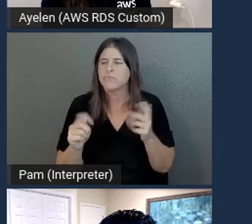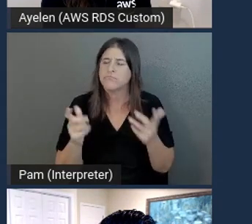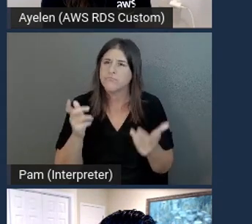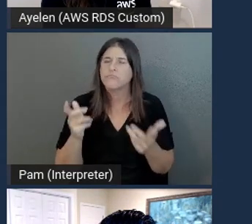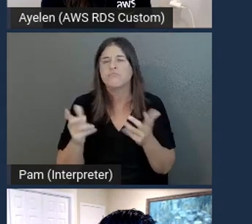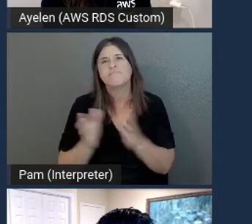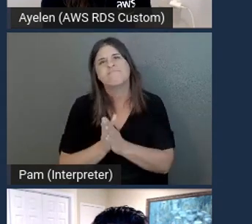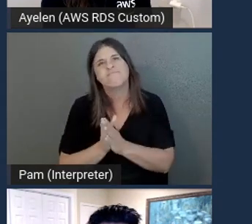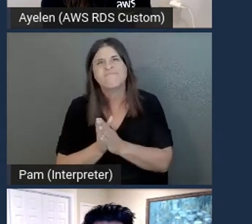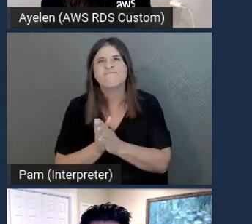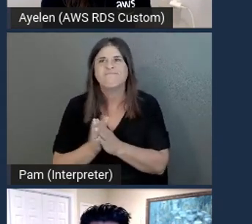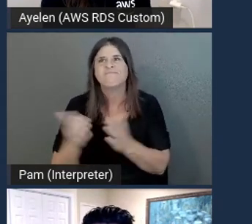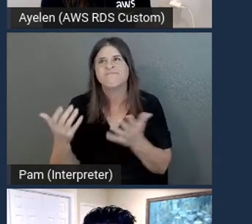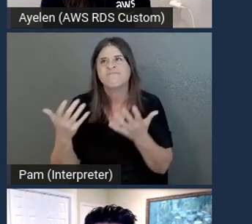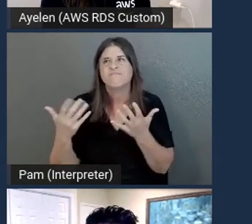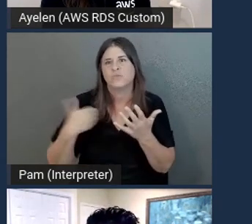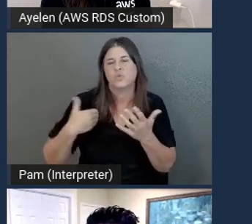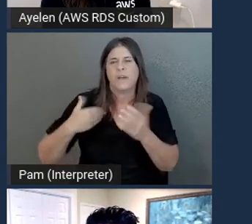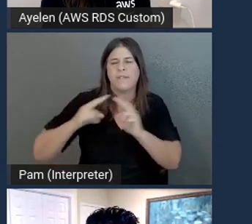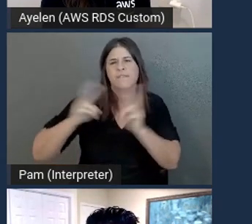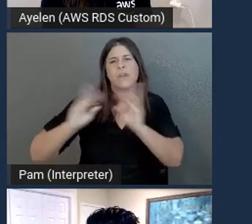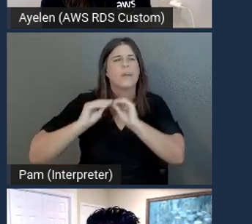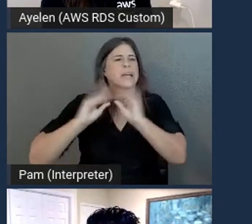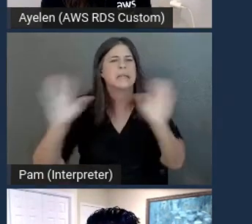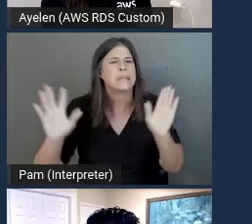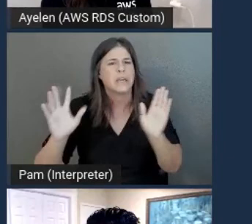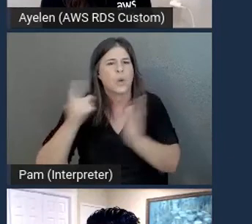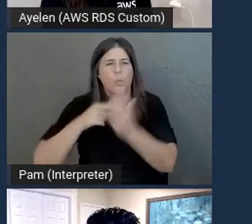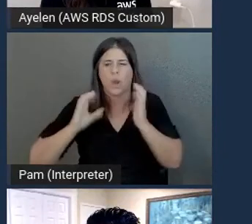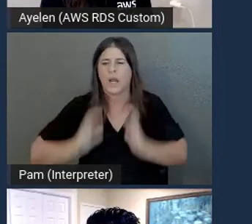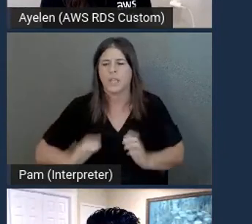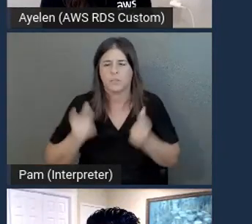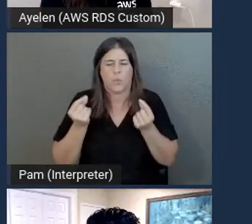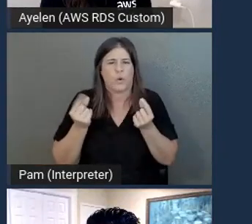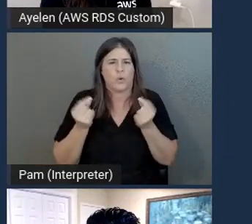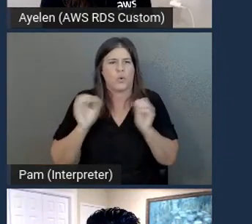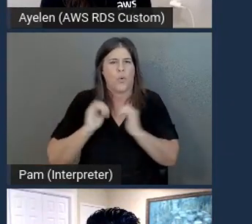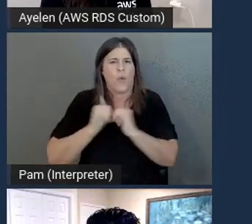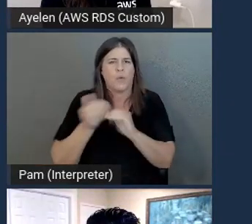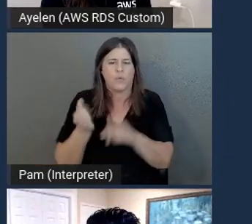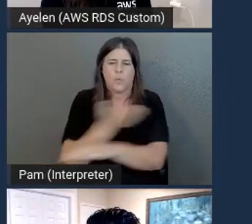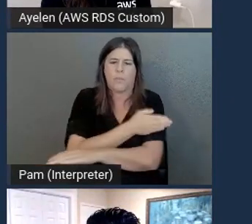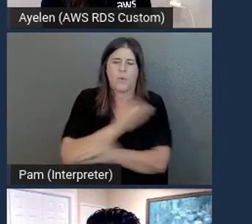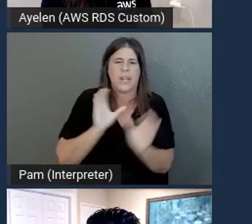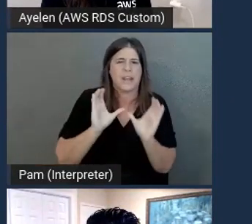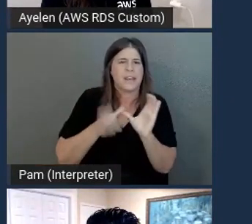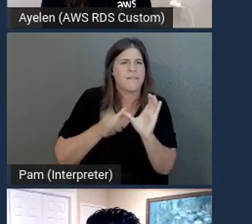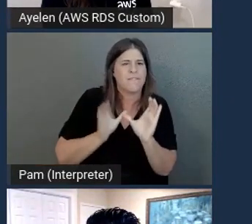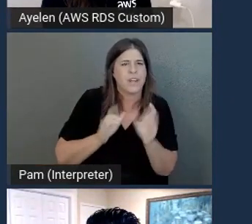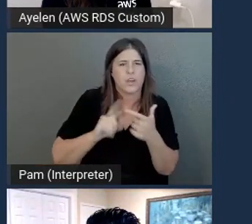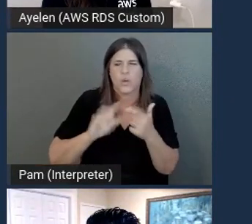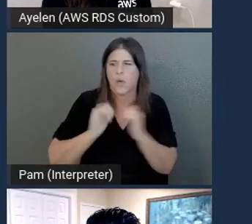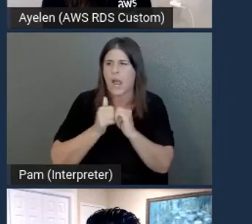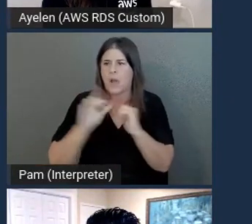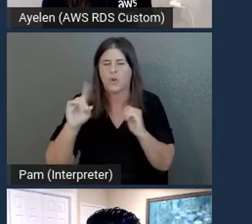very clear how, what customers can do, how to pre-configure, how to do all the prerequisites before starting them.